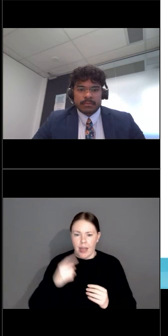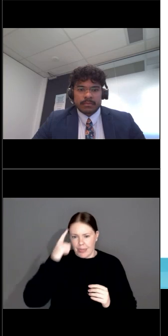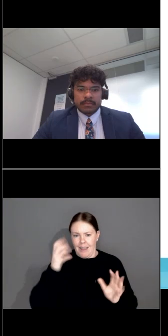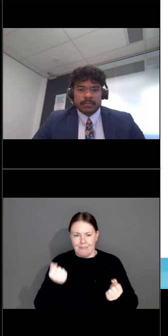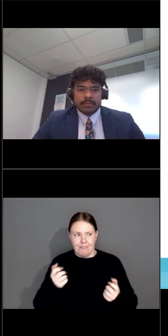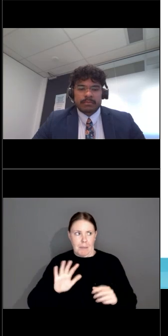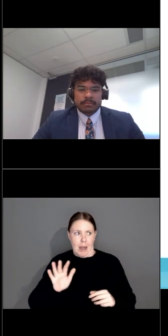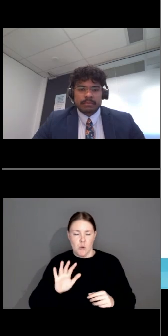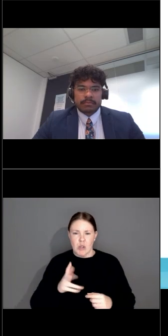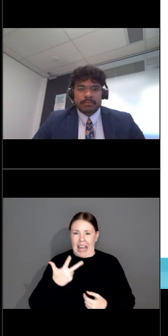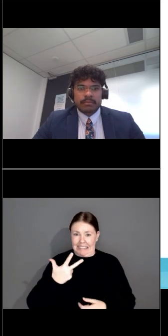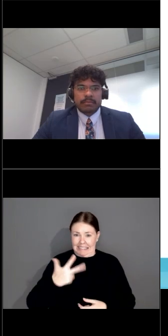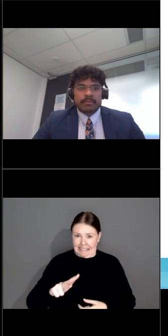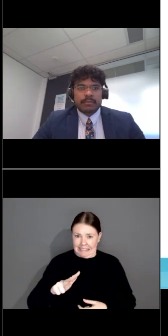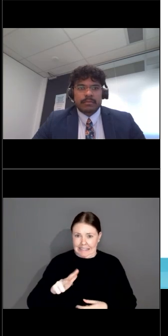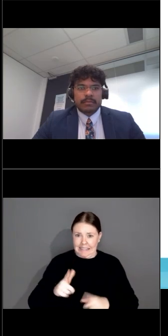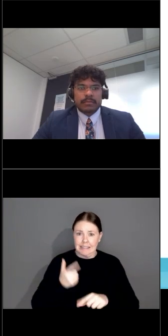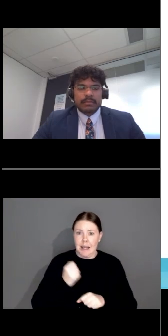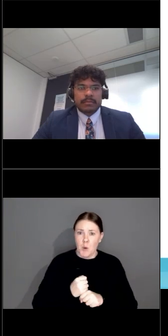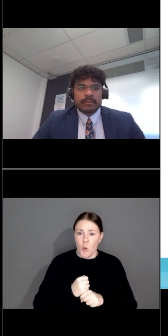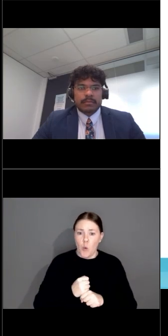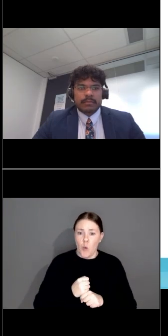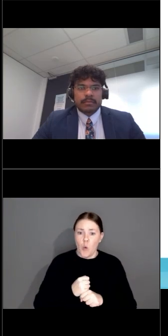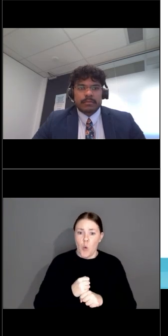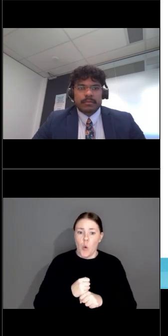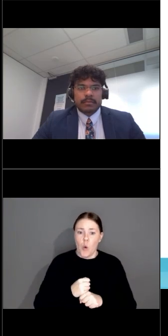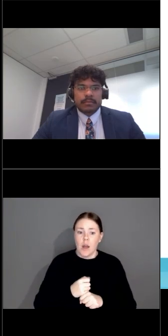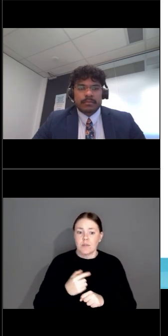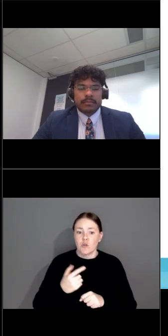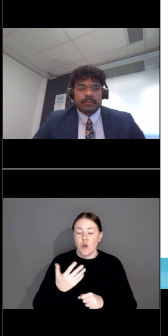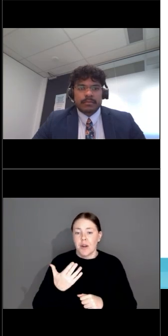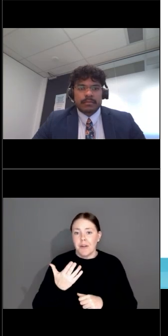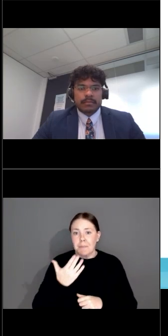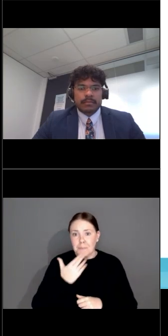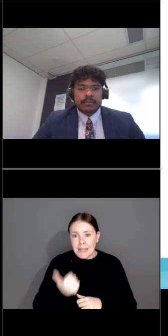small sample I encourage you to get on there and find ones that are relevant for your organization